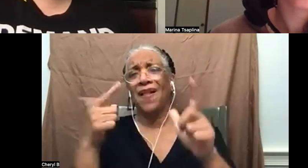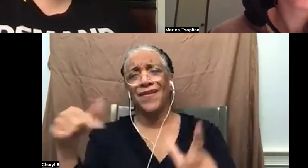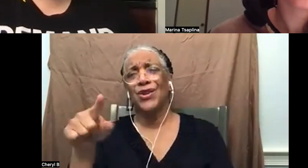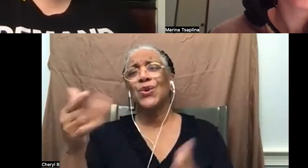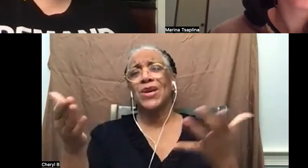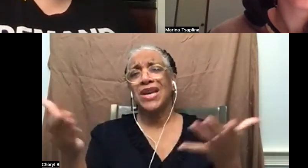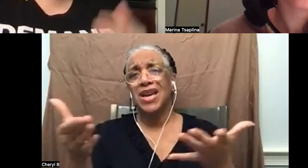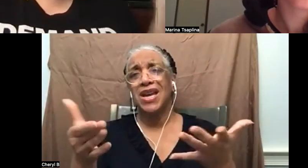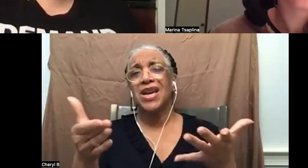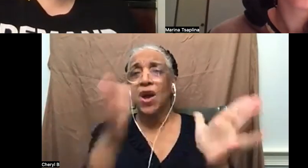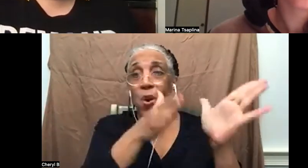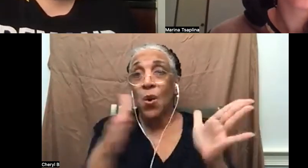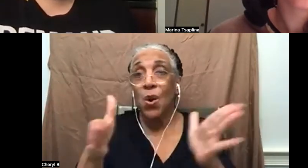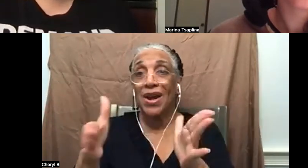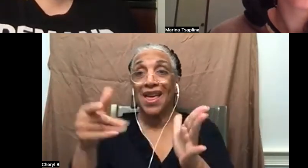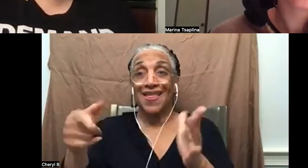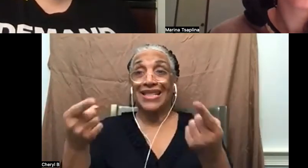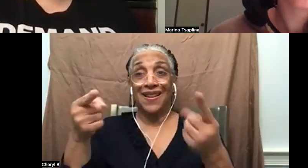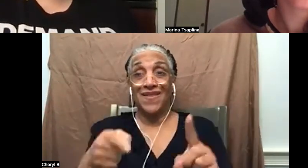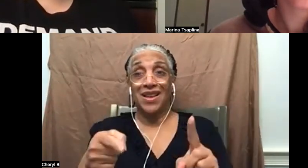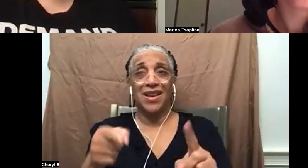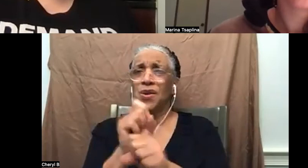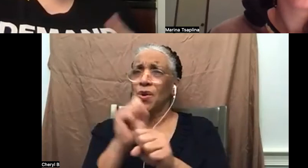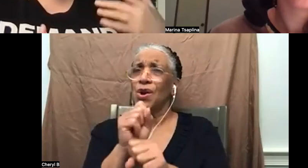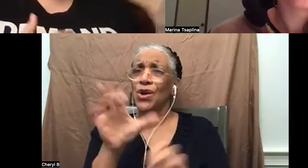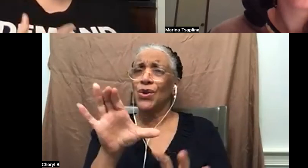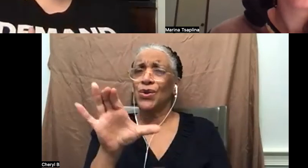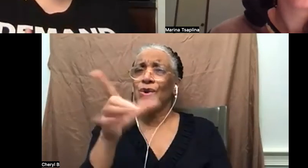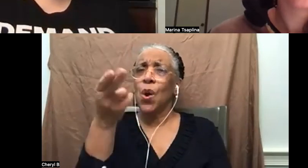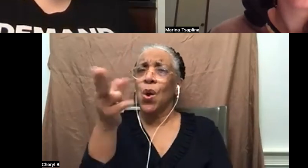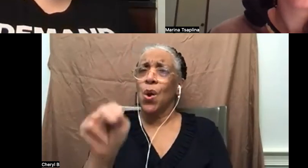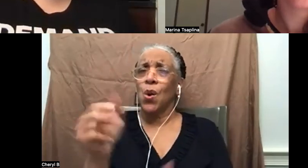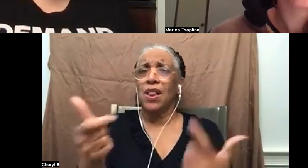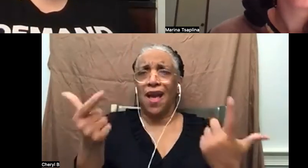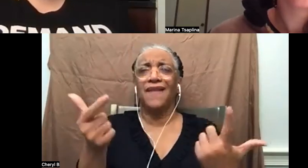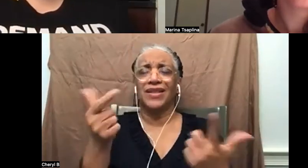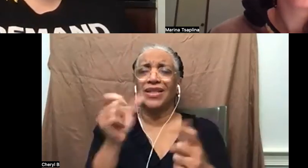this event and the work you do in your own life. The work I see my friends and other community members